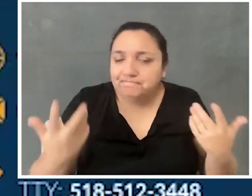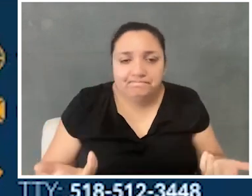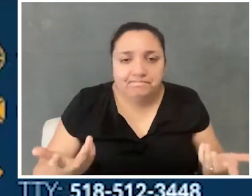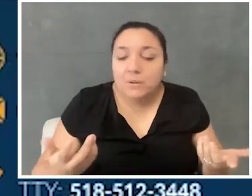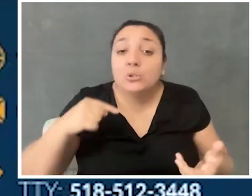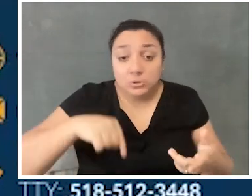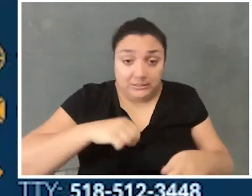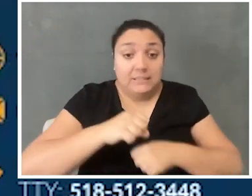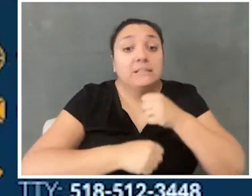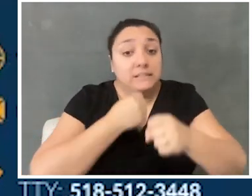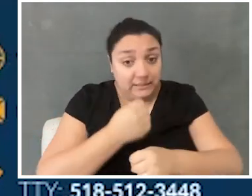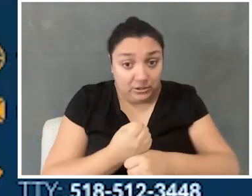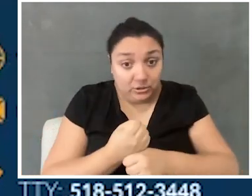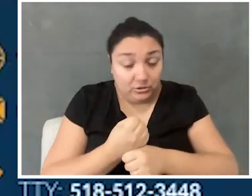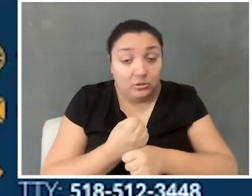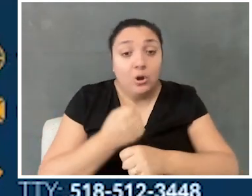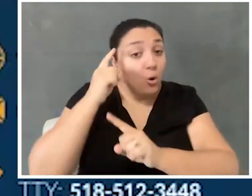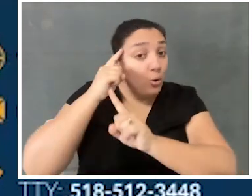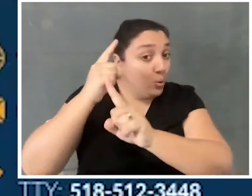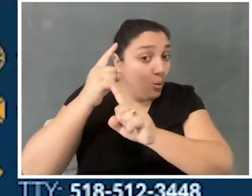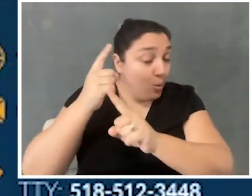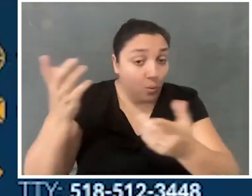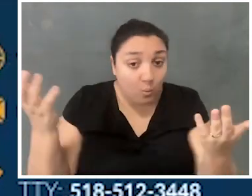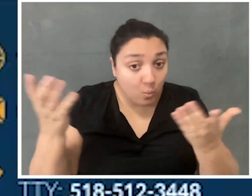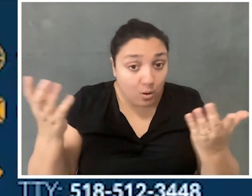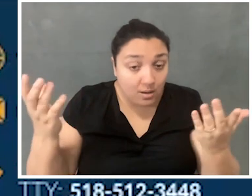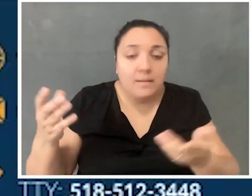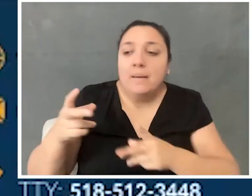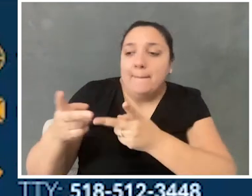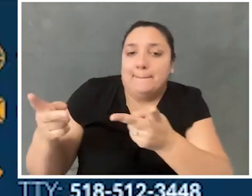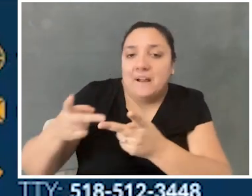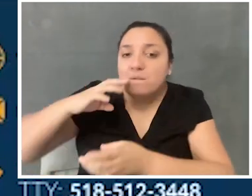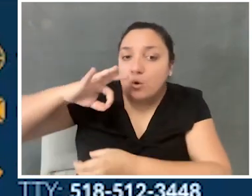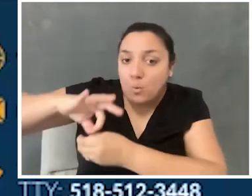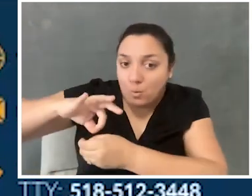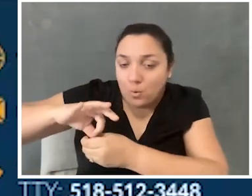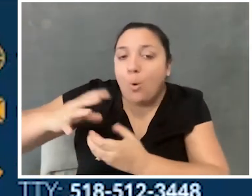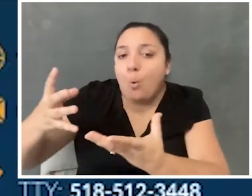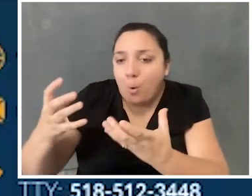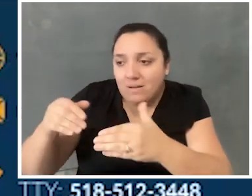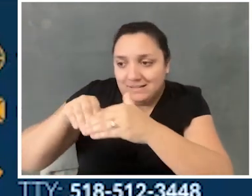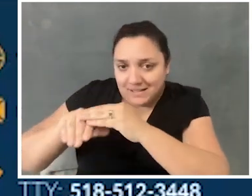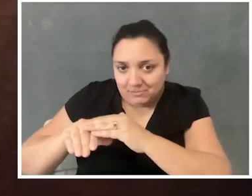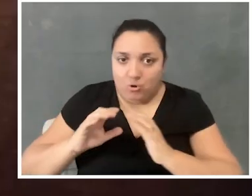to ensure that polling places are accessible so that our clients can get in and they can vote.